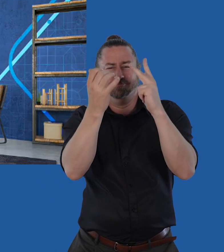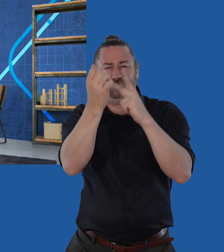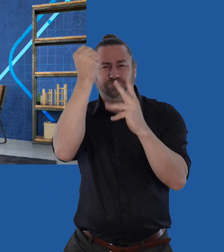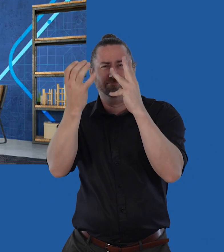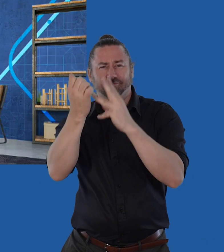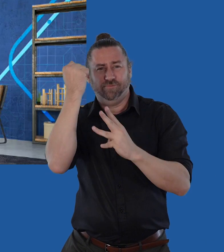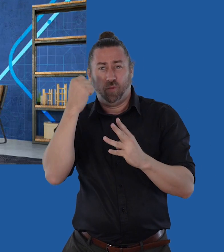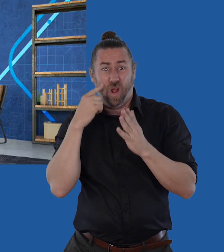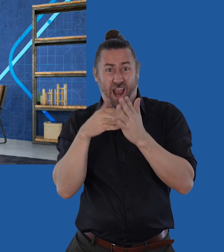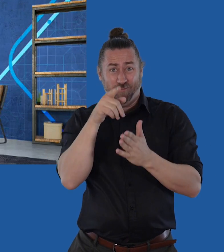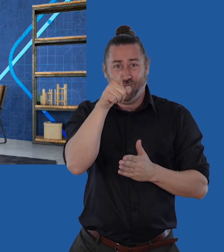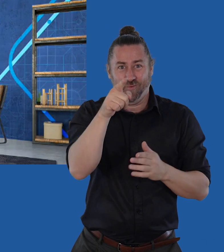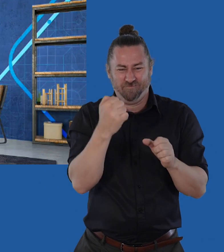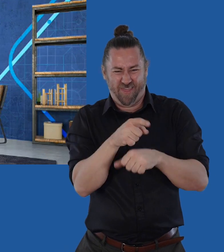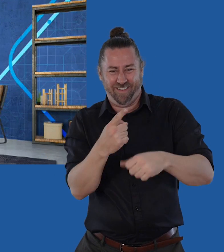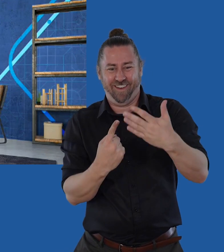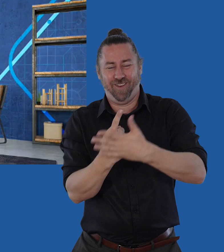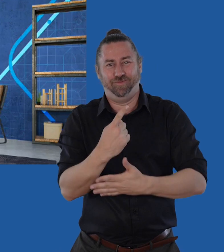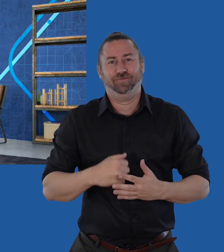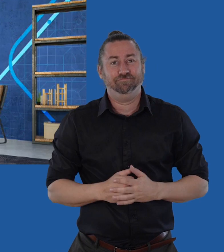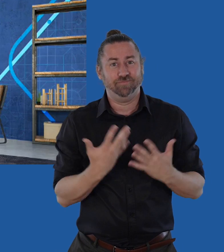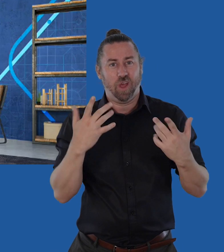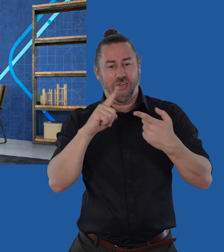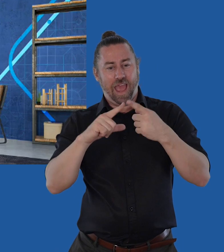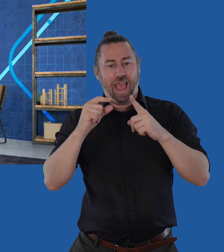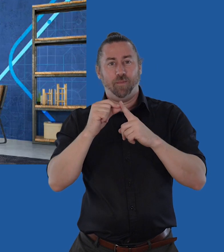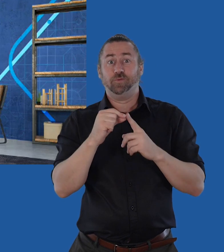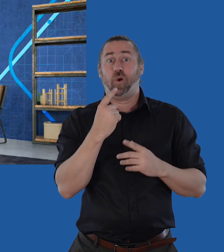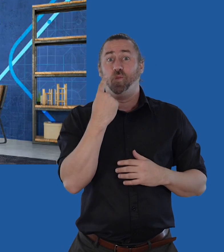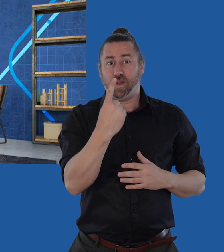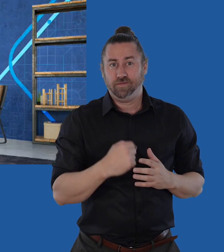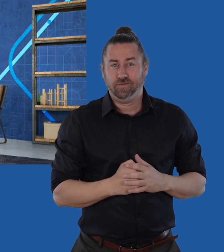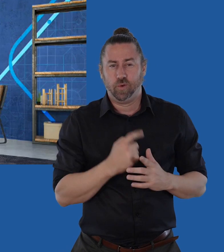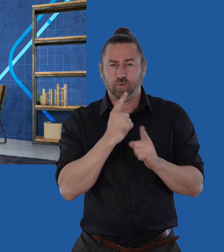So, let's jump right into episode one, introduction to the inclusive classroom.